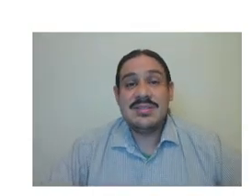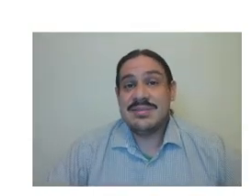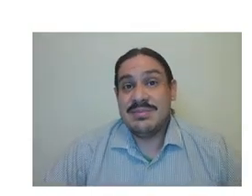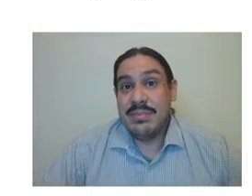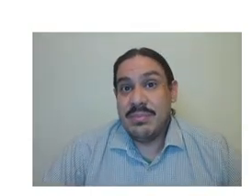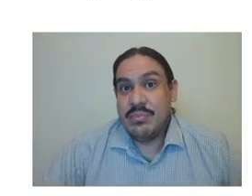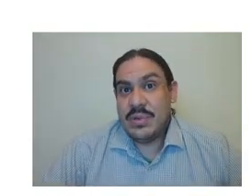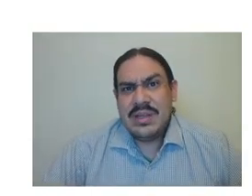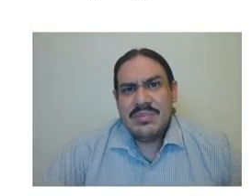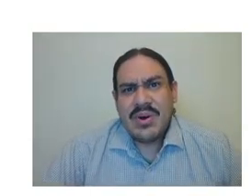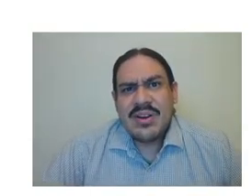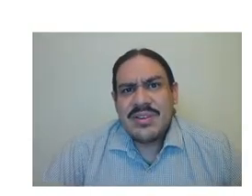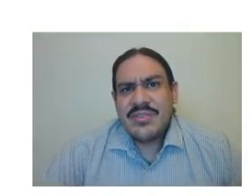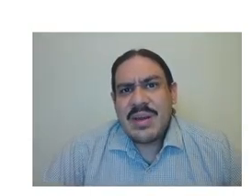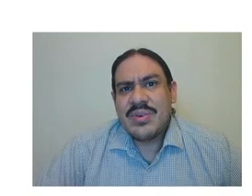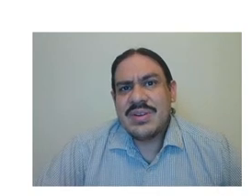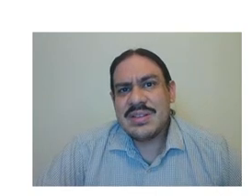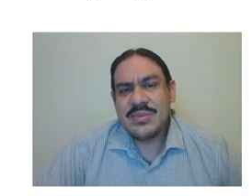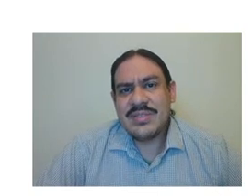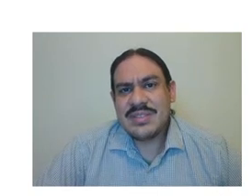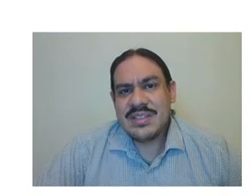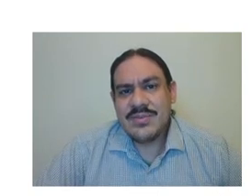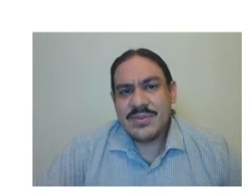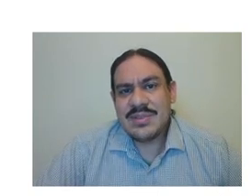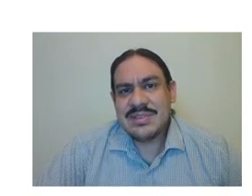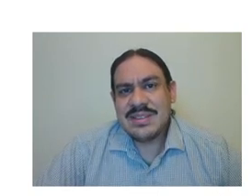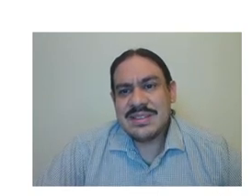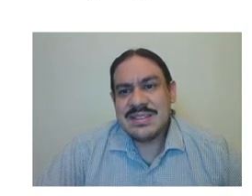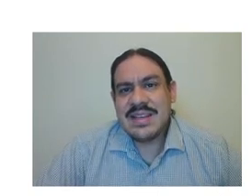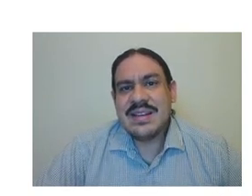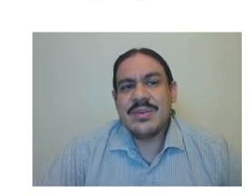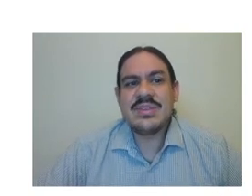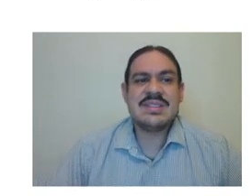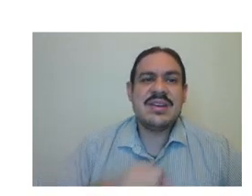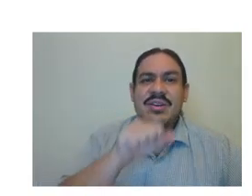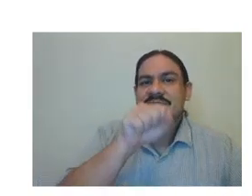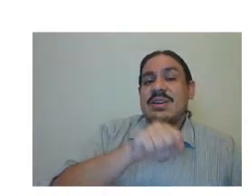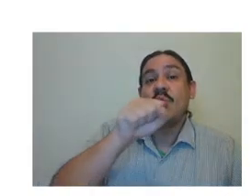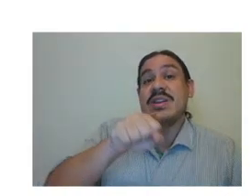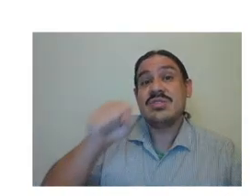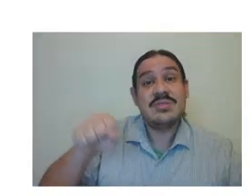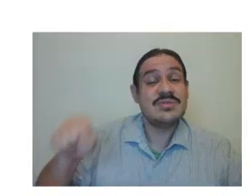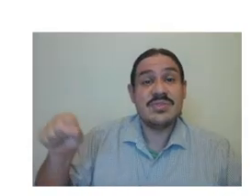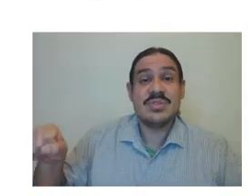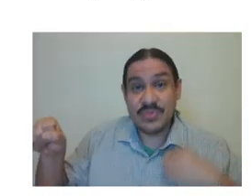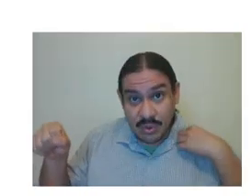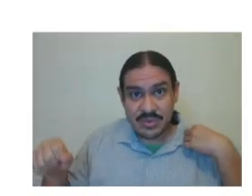as we've seen most of the morphology of sign languages is